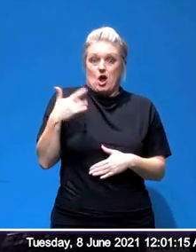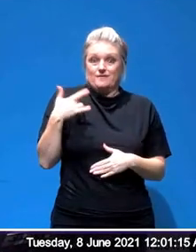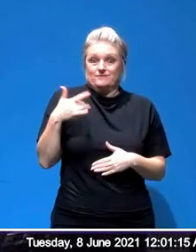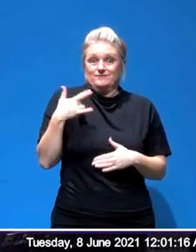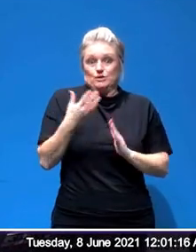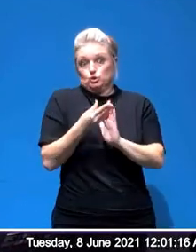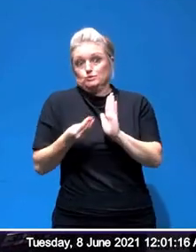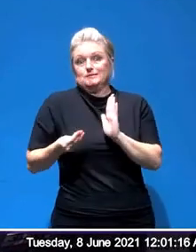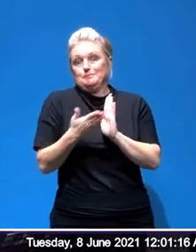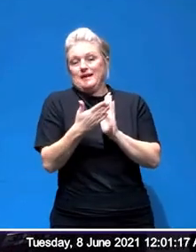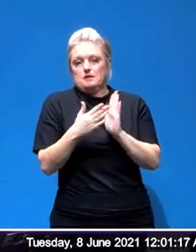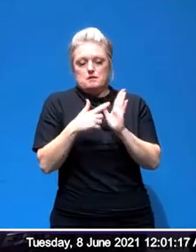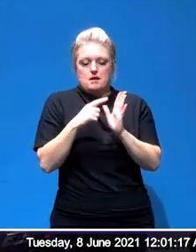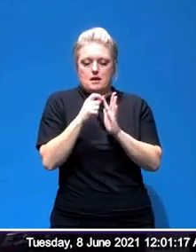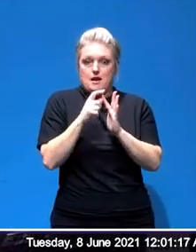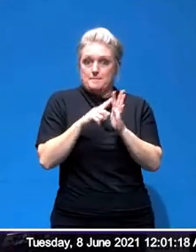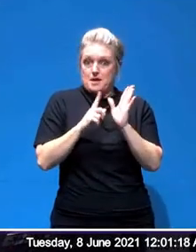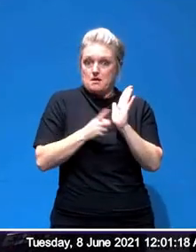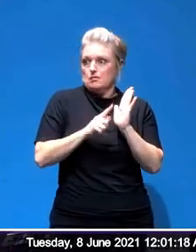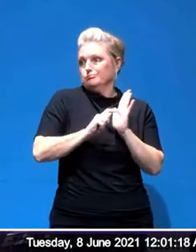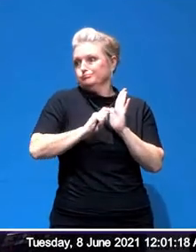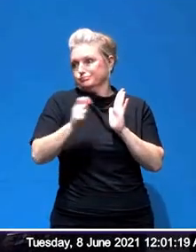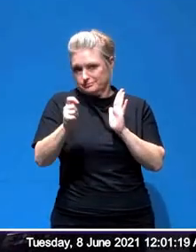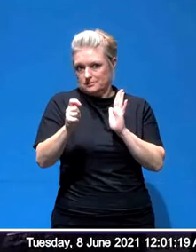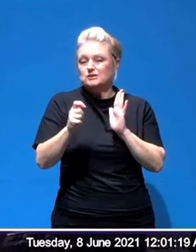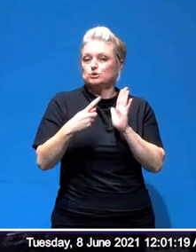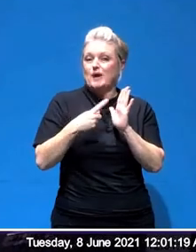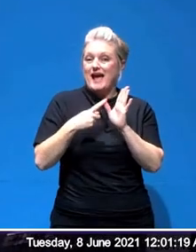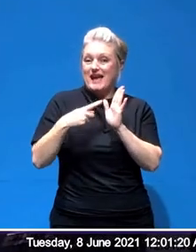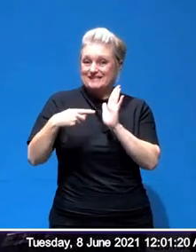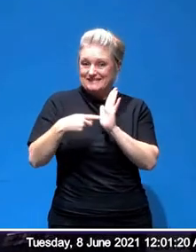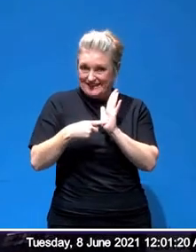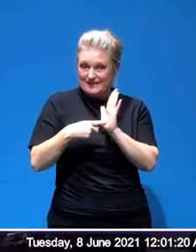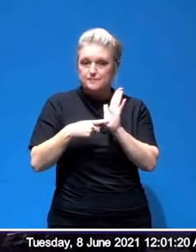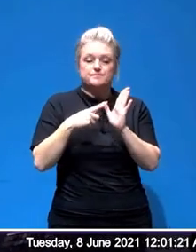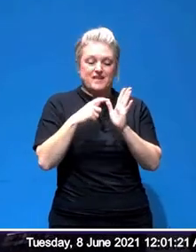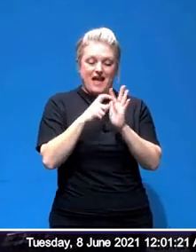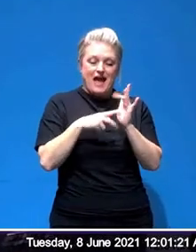through the Administrative Appeals Tribunal. Did you know what the Administrative Appeals Tribunal was?